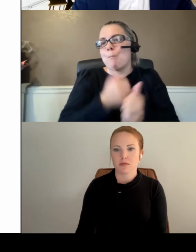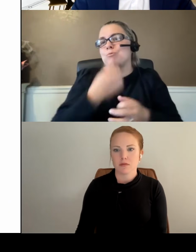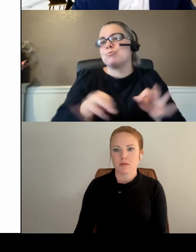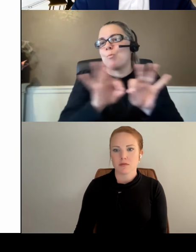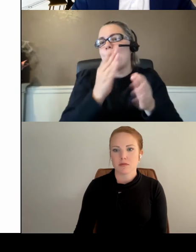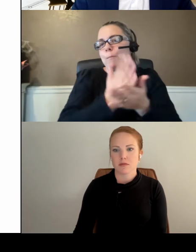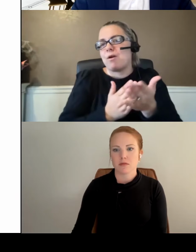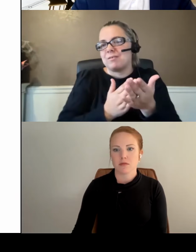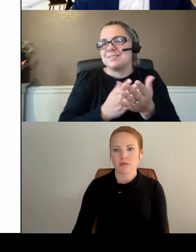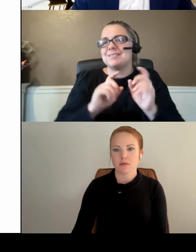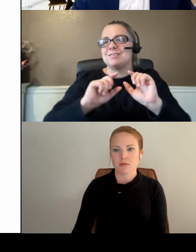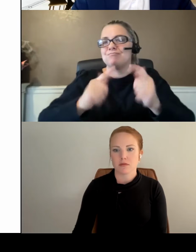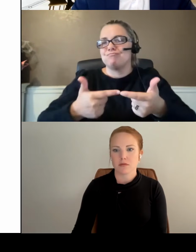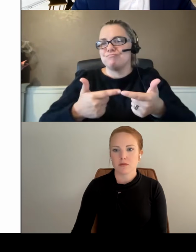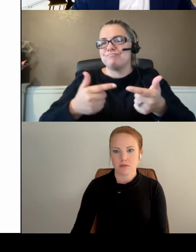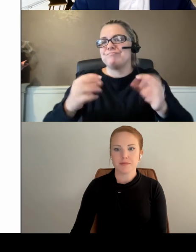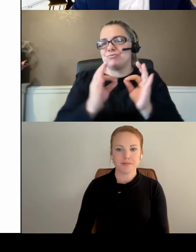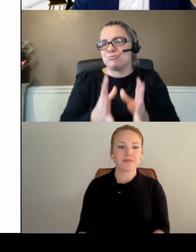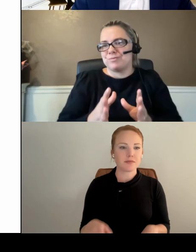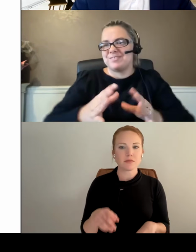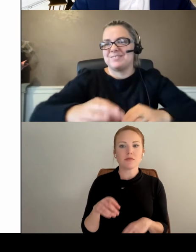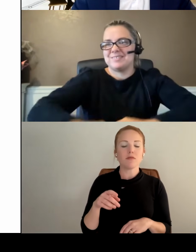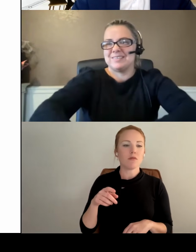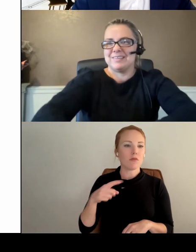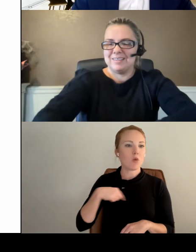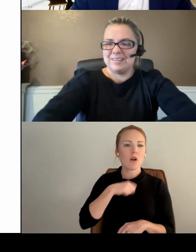we're not talking about discounts. Discounts are kind of questionable as to whether we'll do that